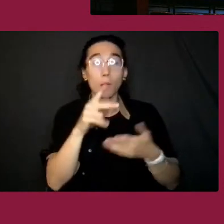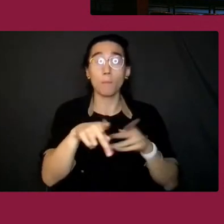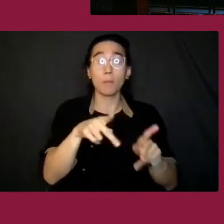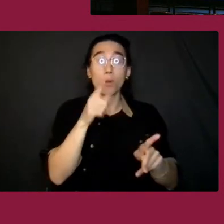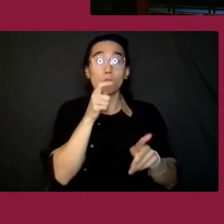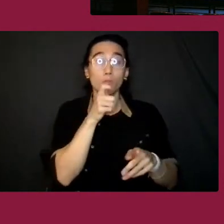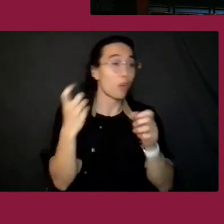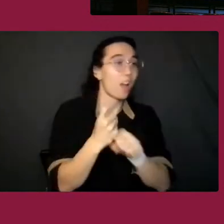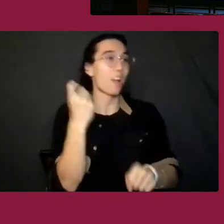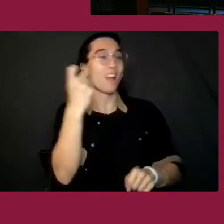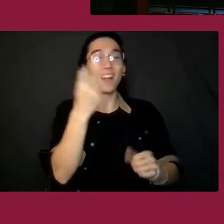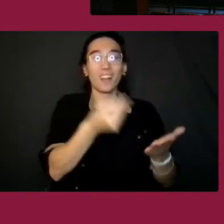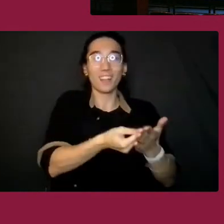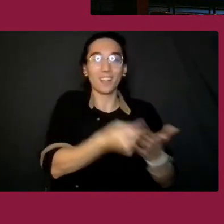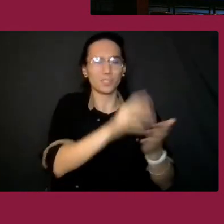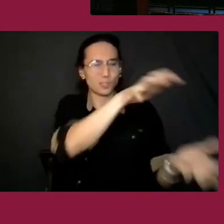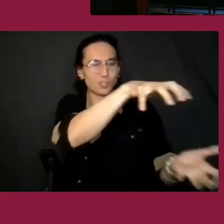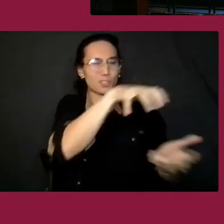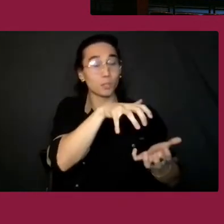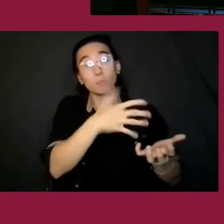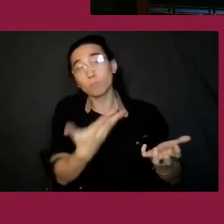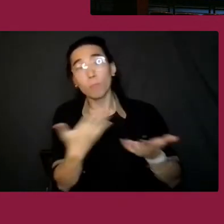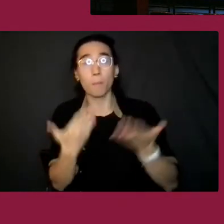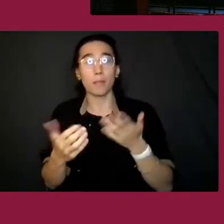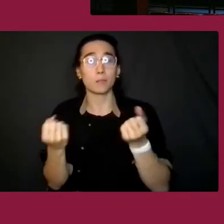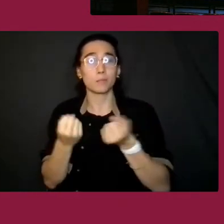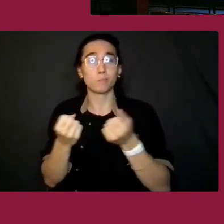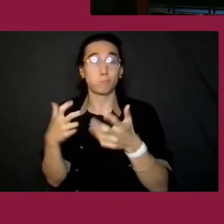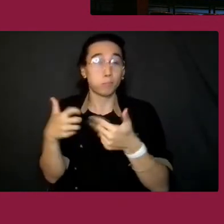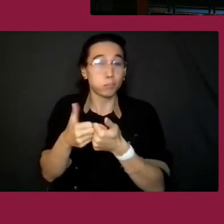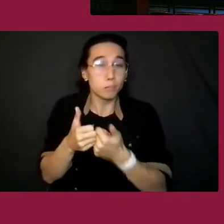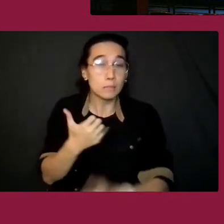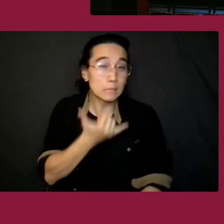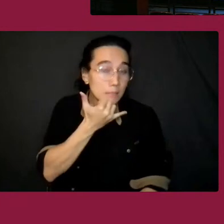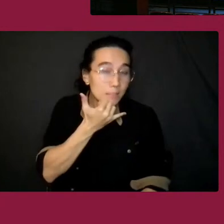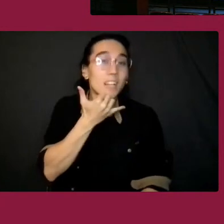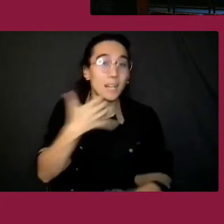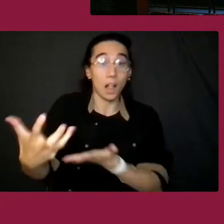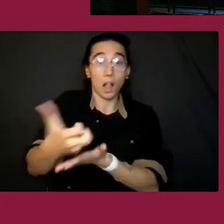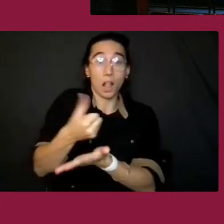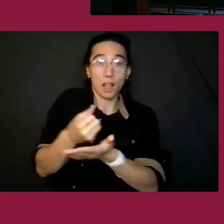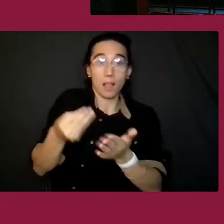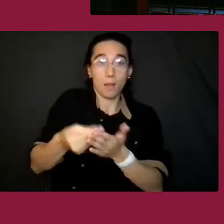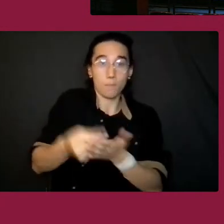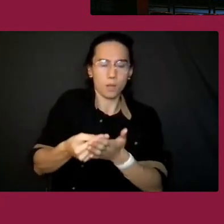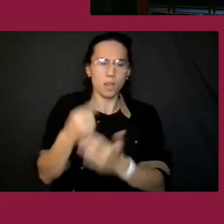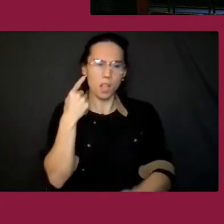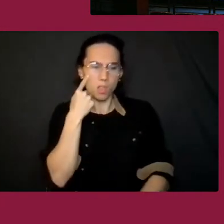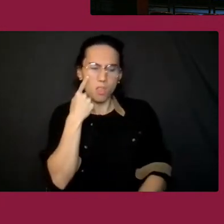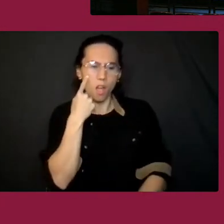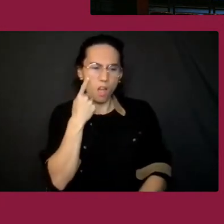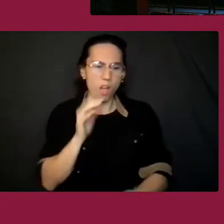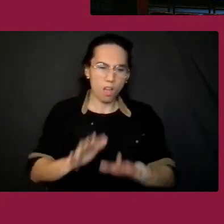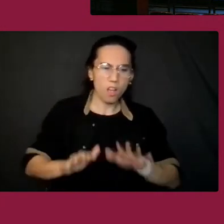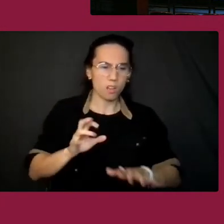victims is happiness relative. People adapt to positive and negative events,